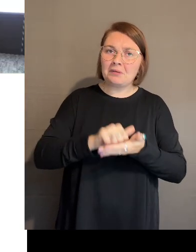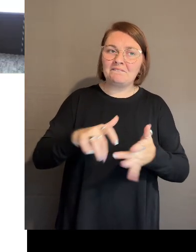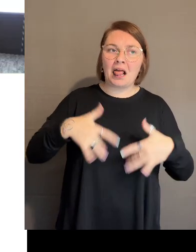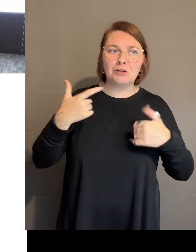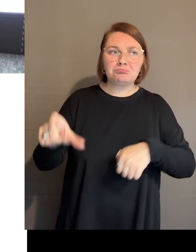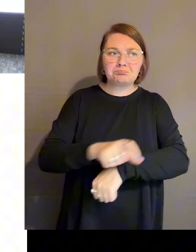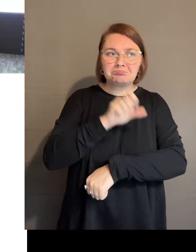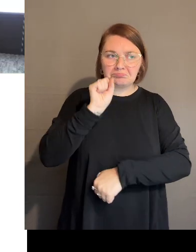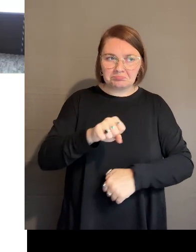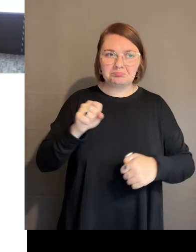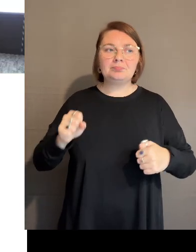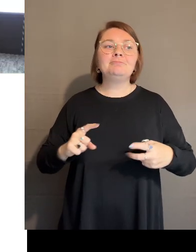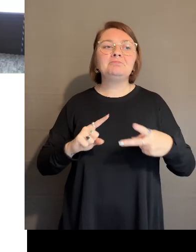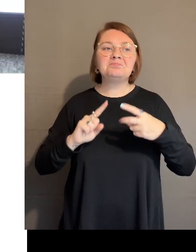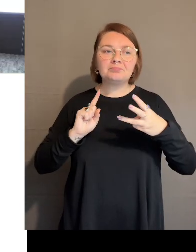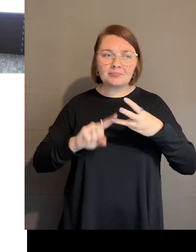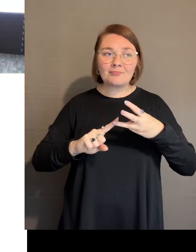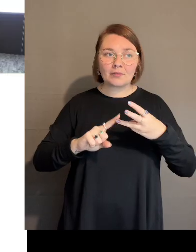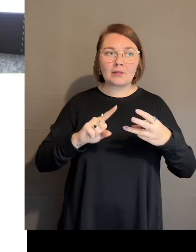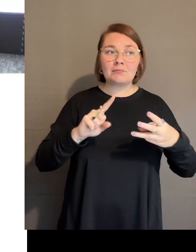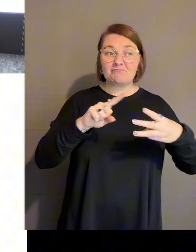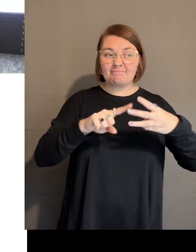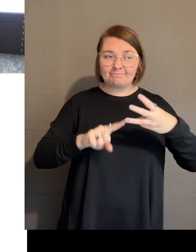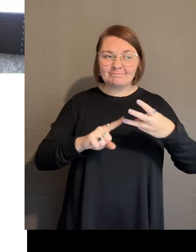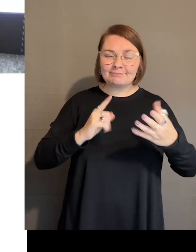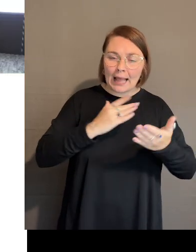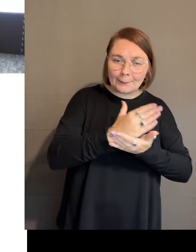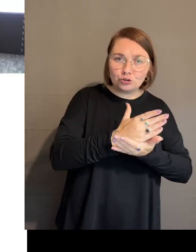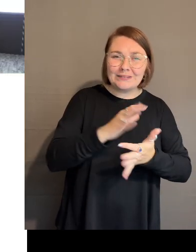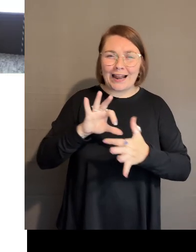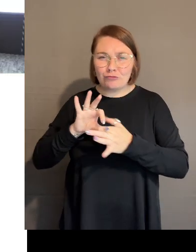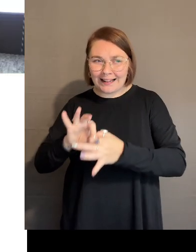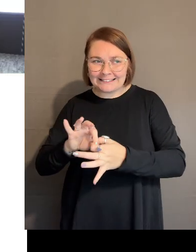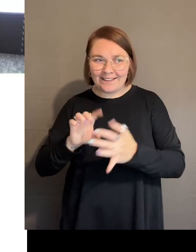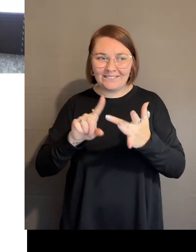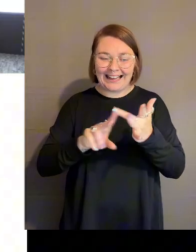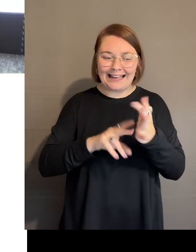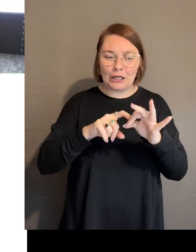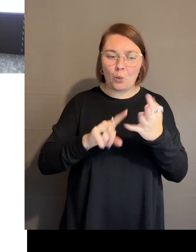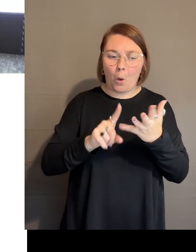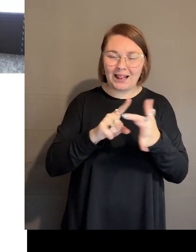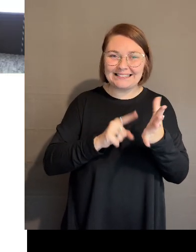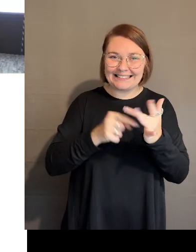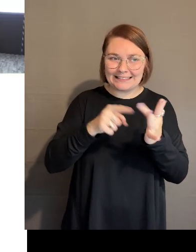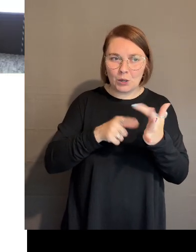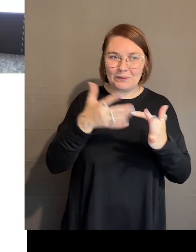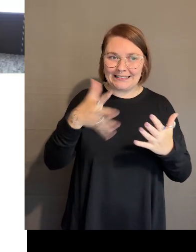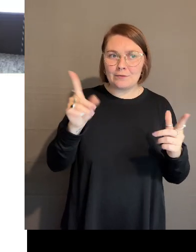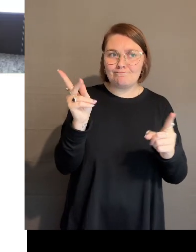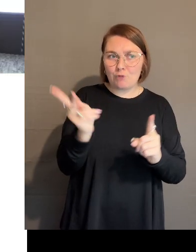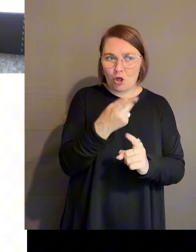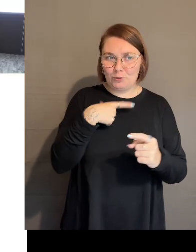We measured both absolute and relative inequalities because they capture different aspects of inequalities.